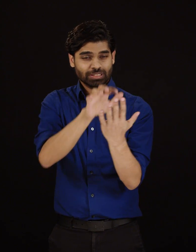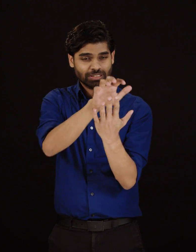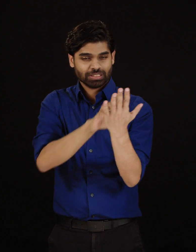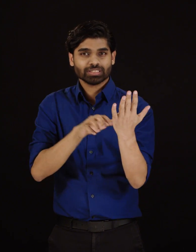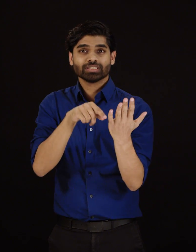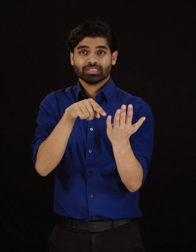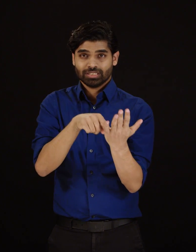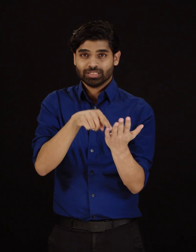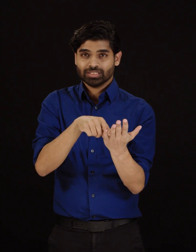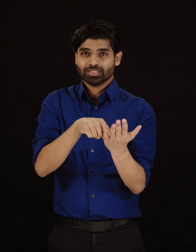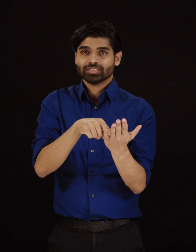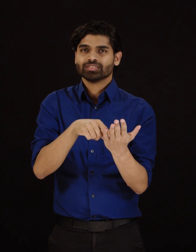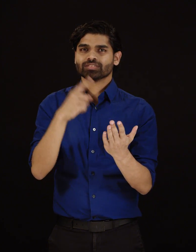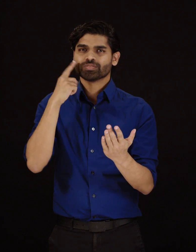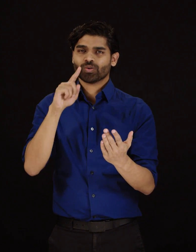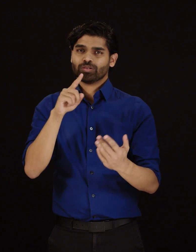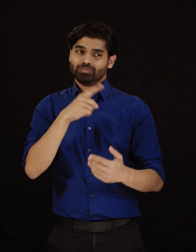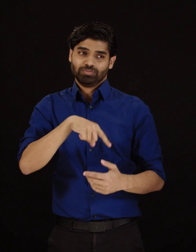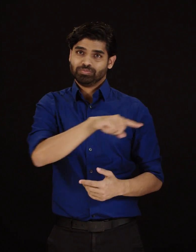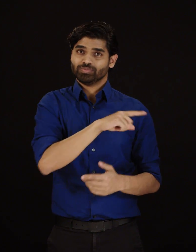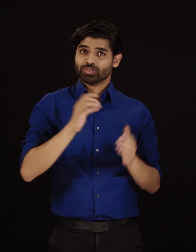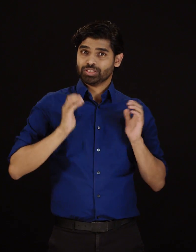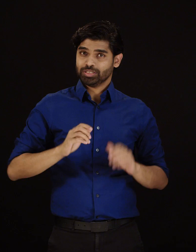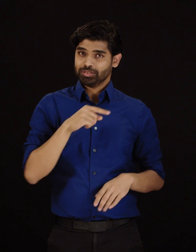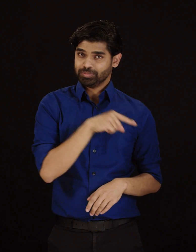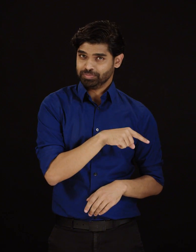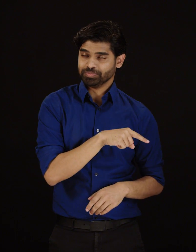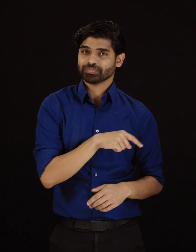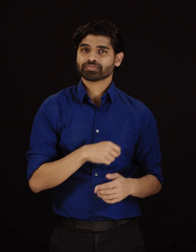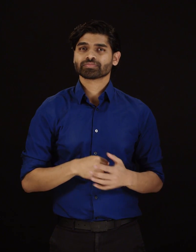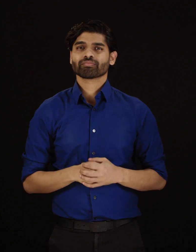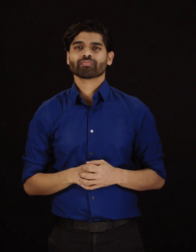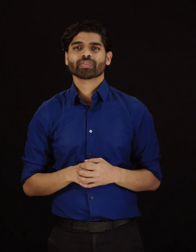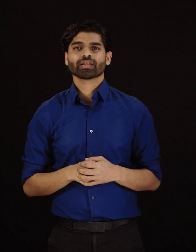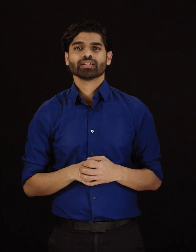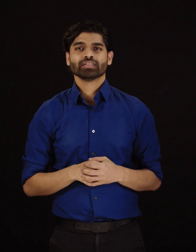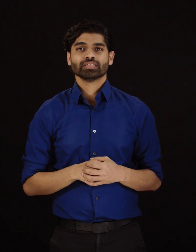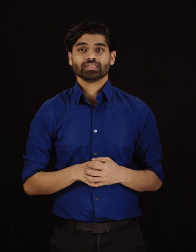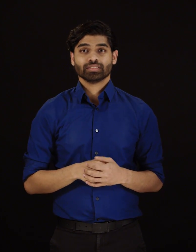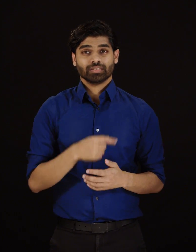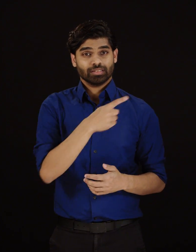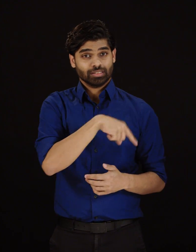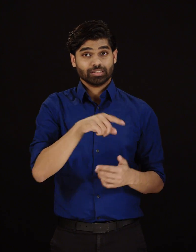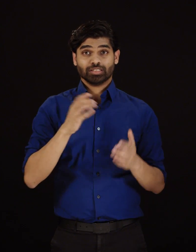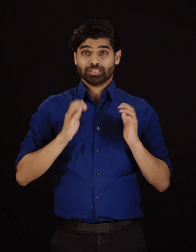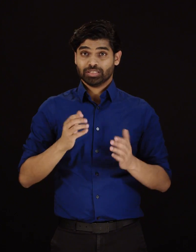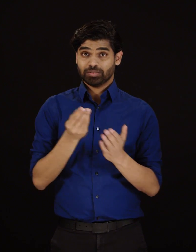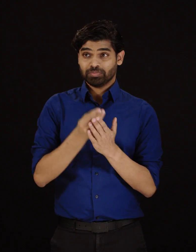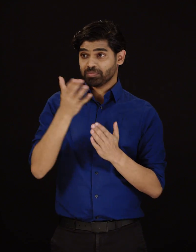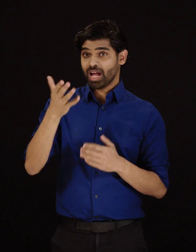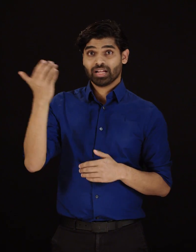service provider must provide this summary to customers when they provide a permanent copy of the contract for